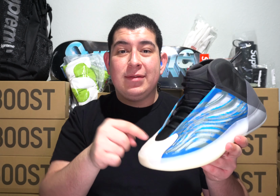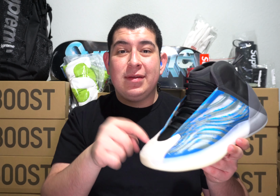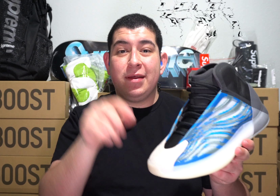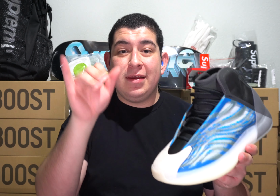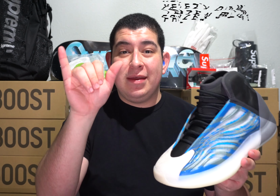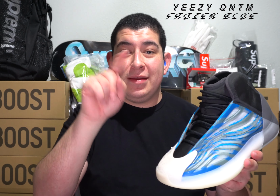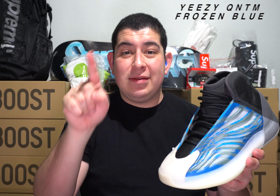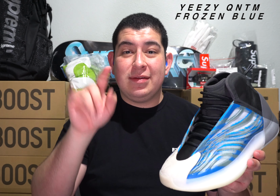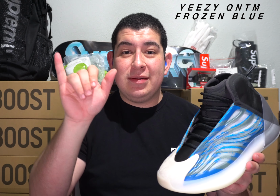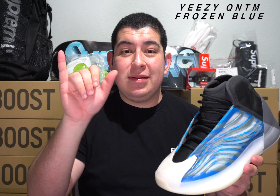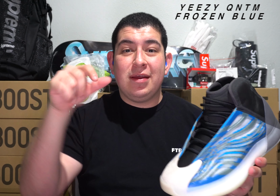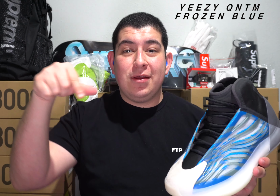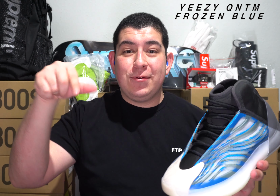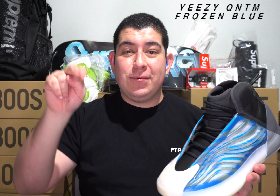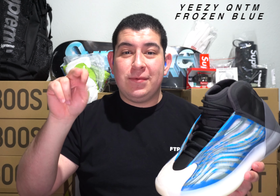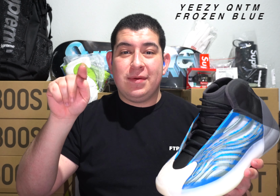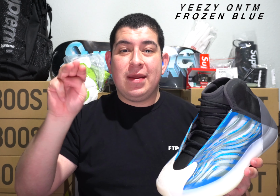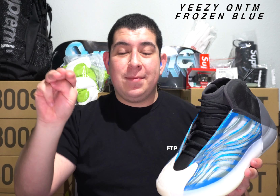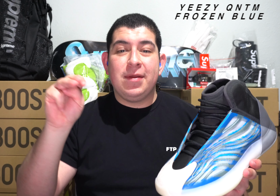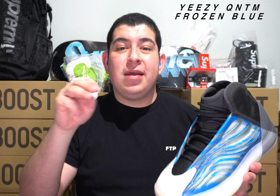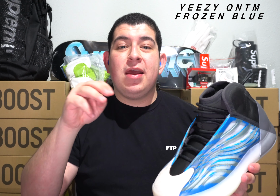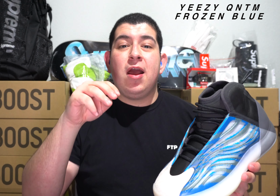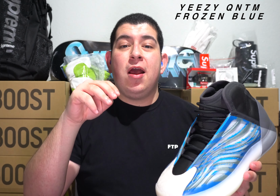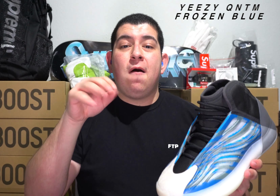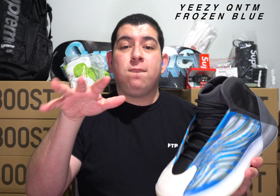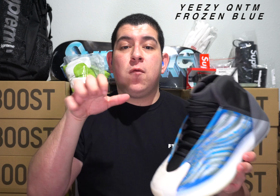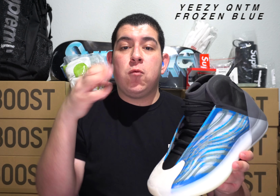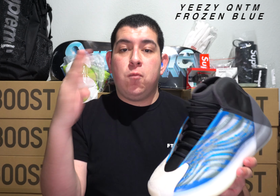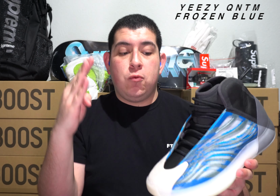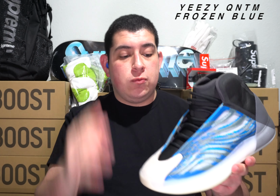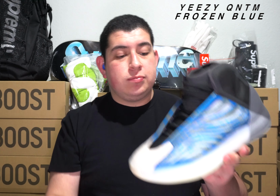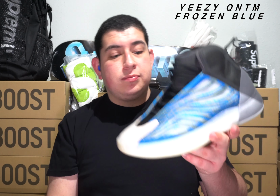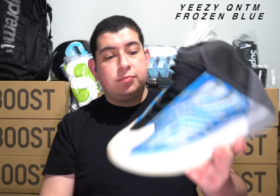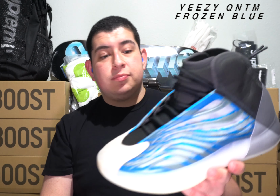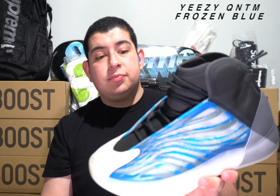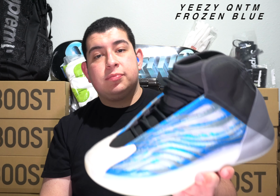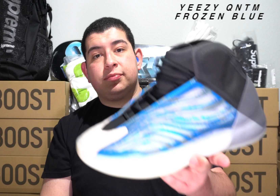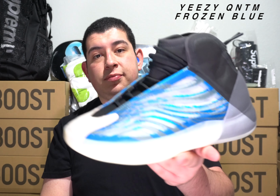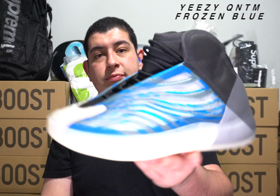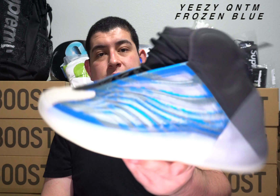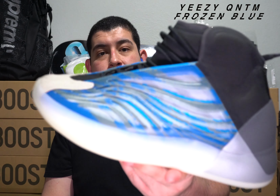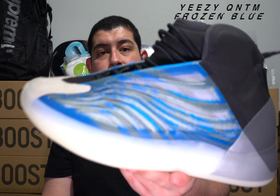This is Yeezy QNTM Frozen Blue